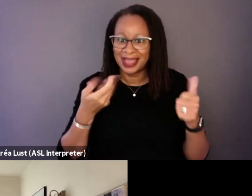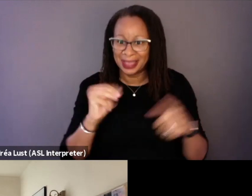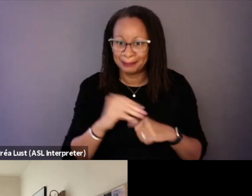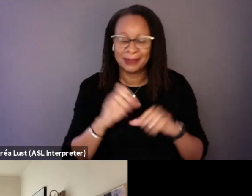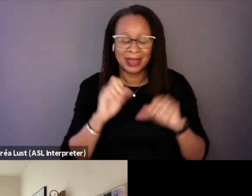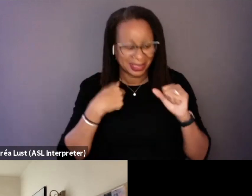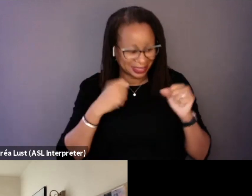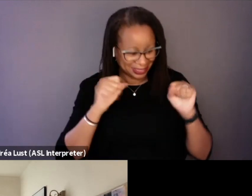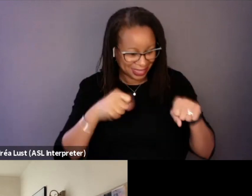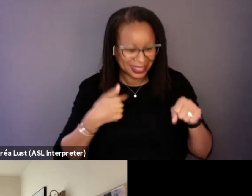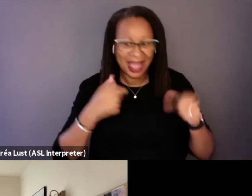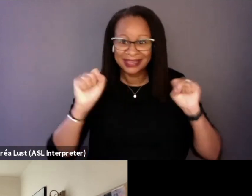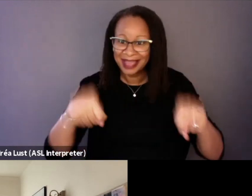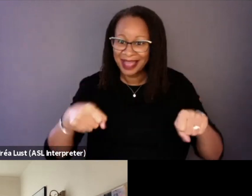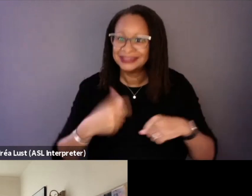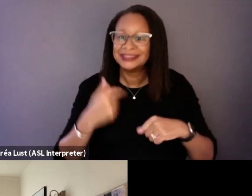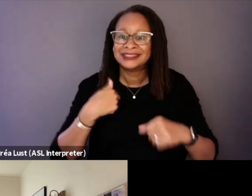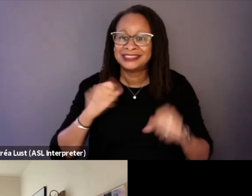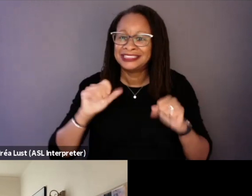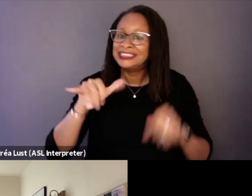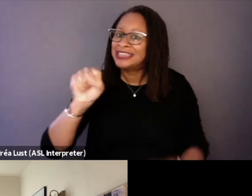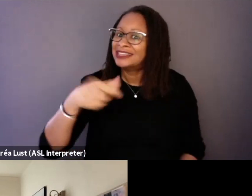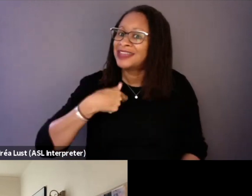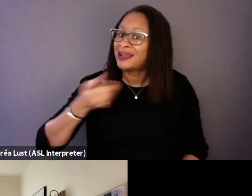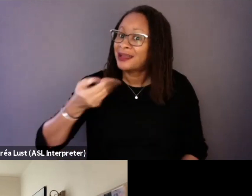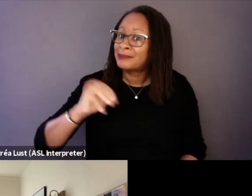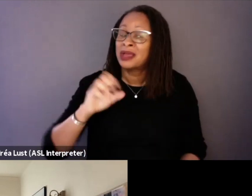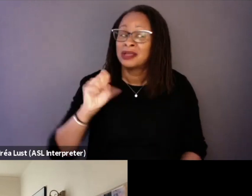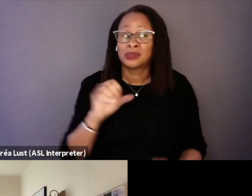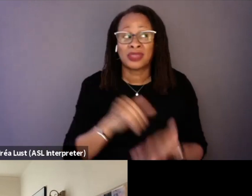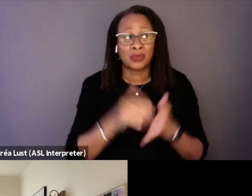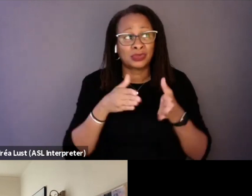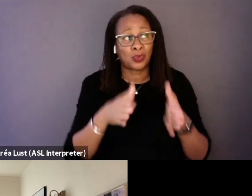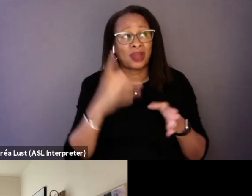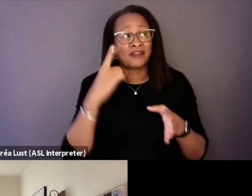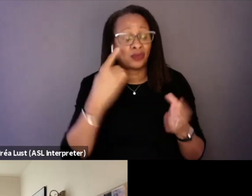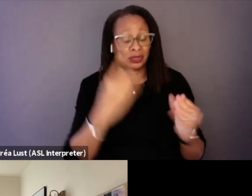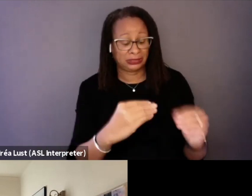It was just like a way of self encouragement in a way.